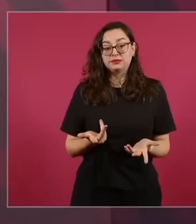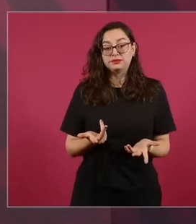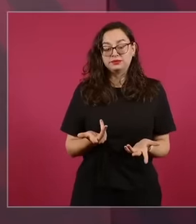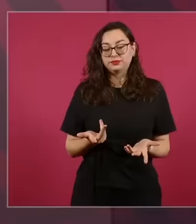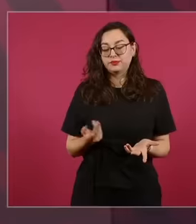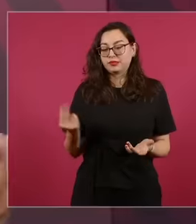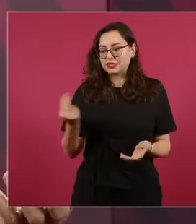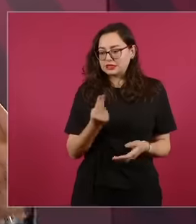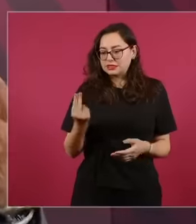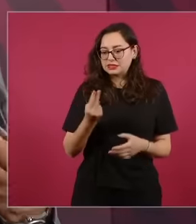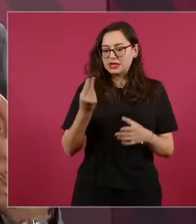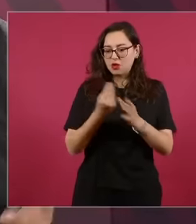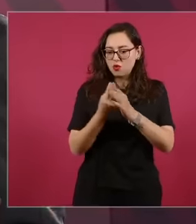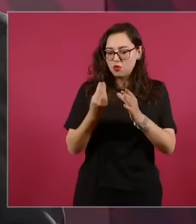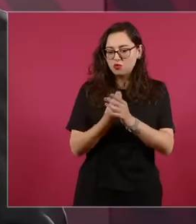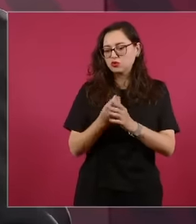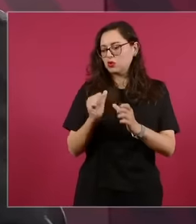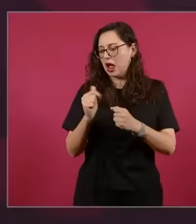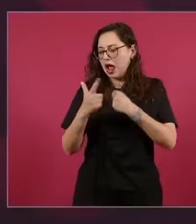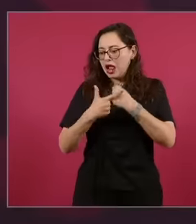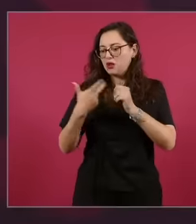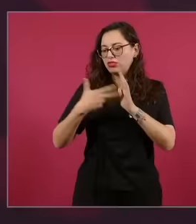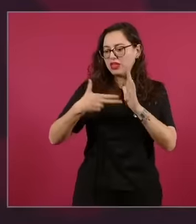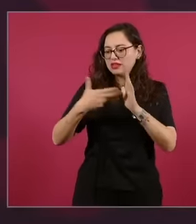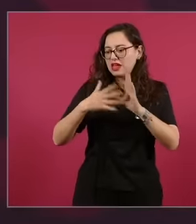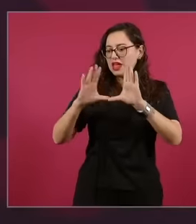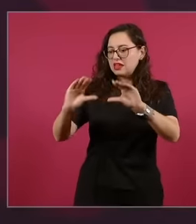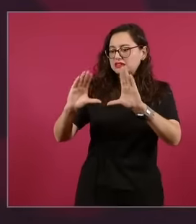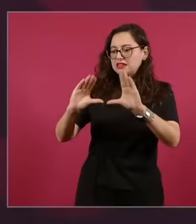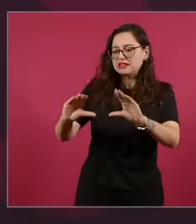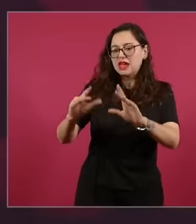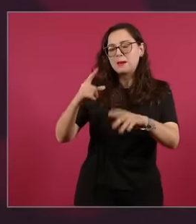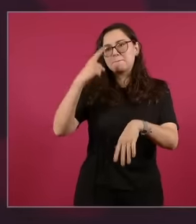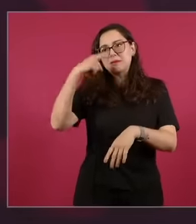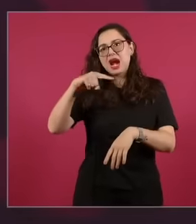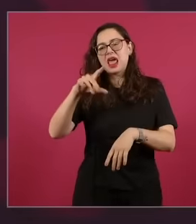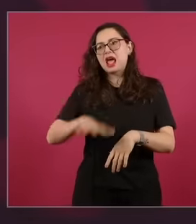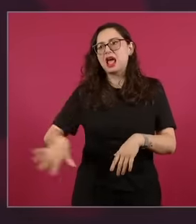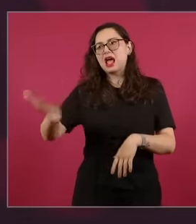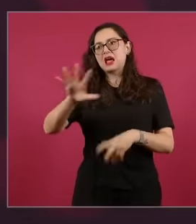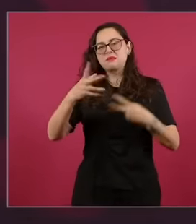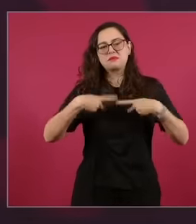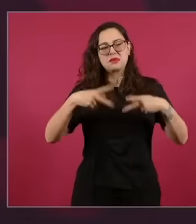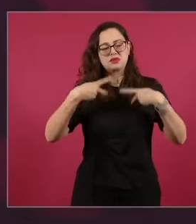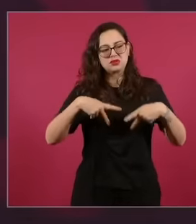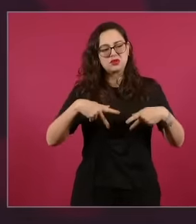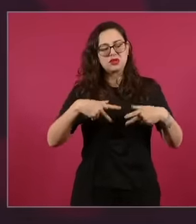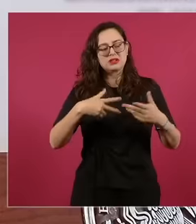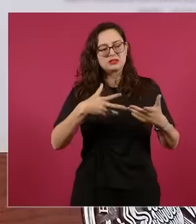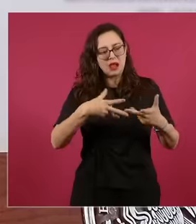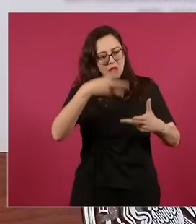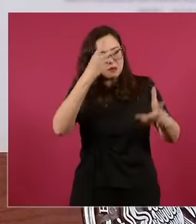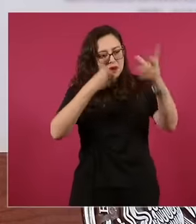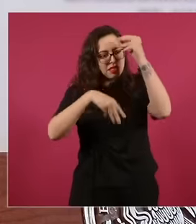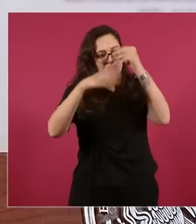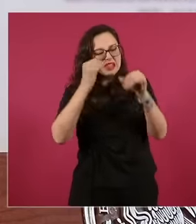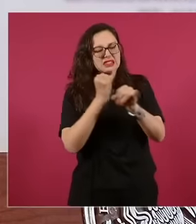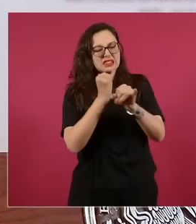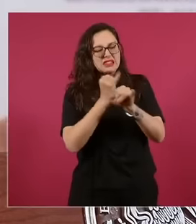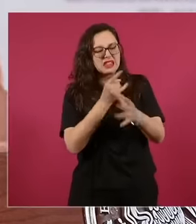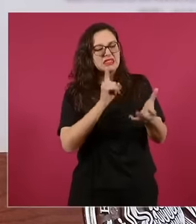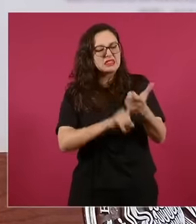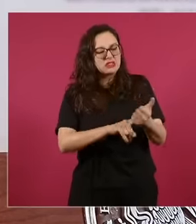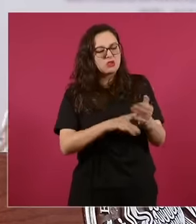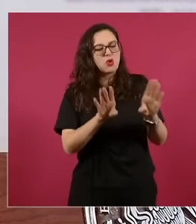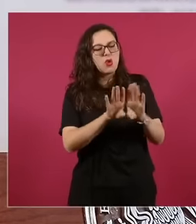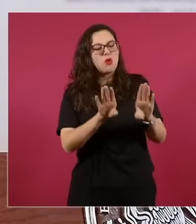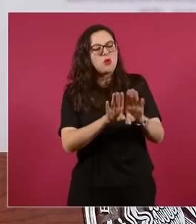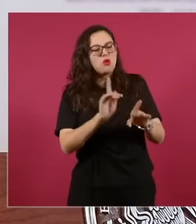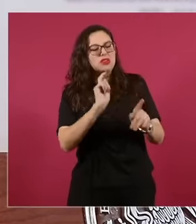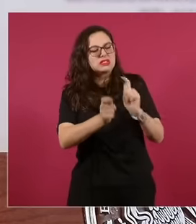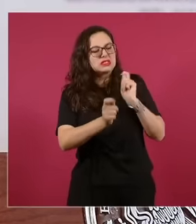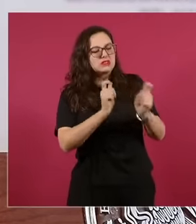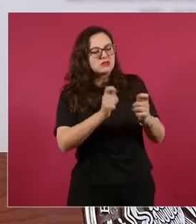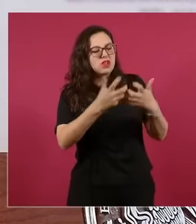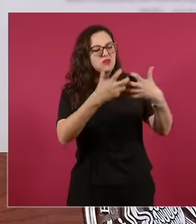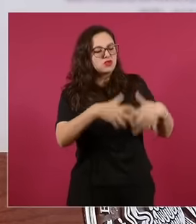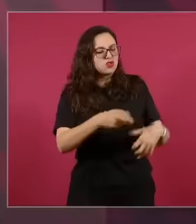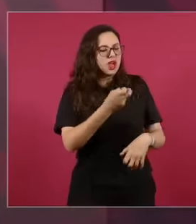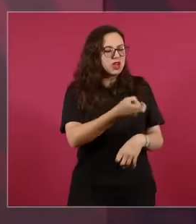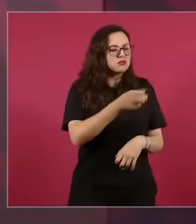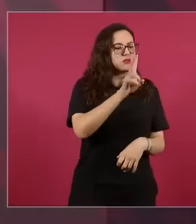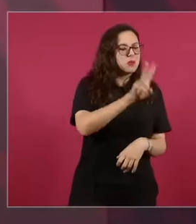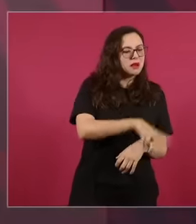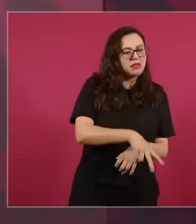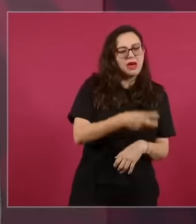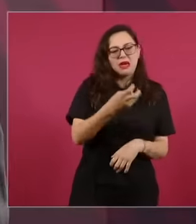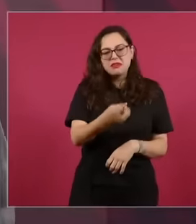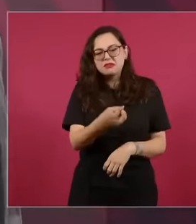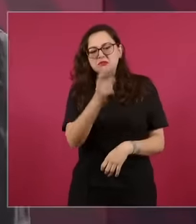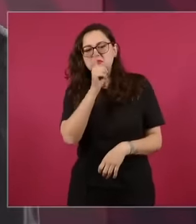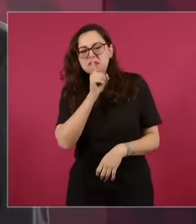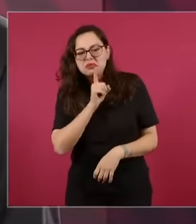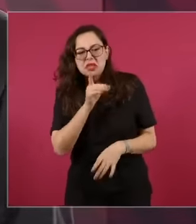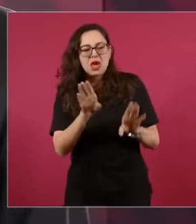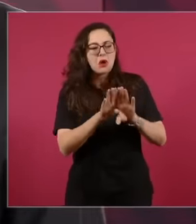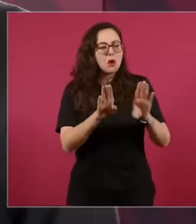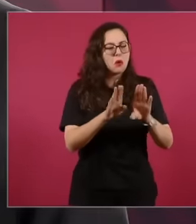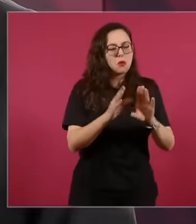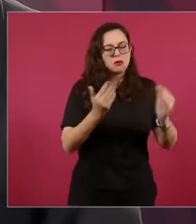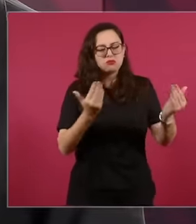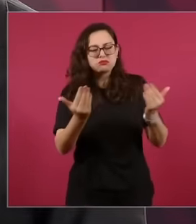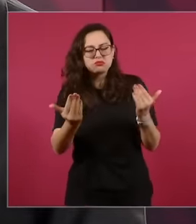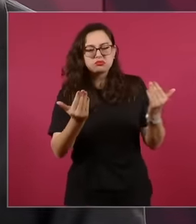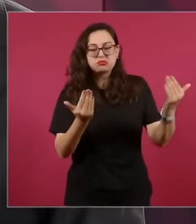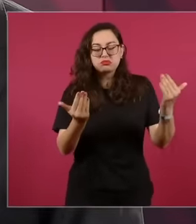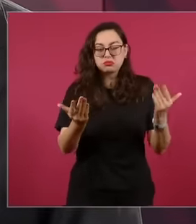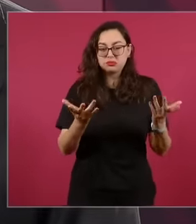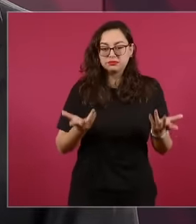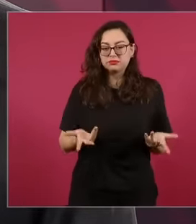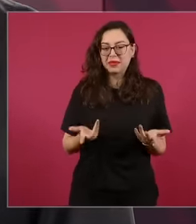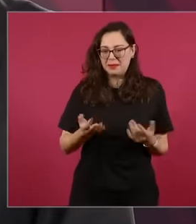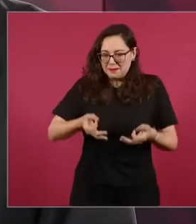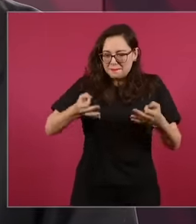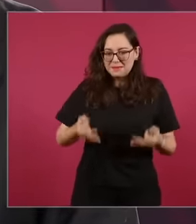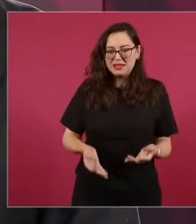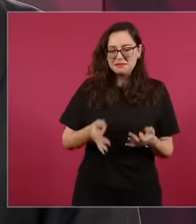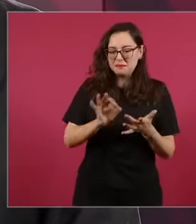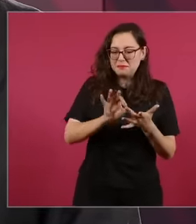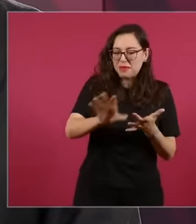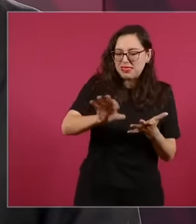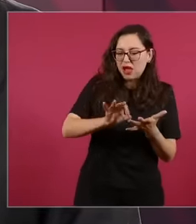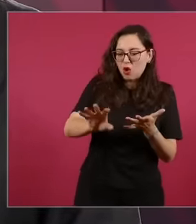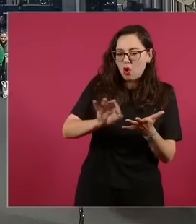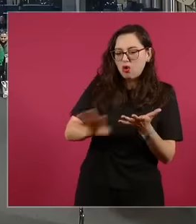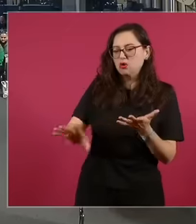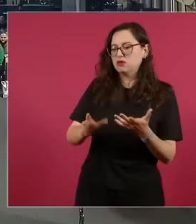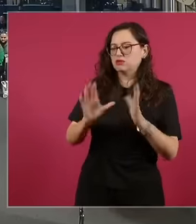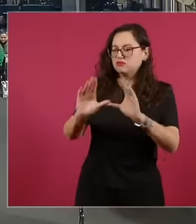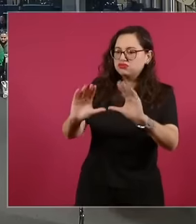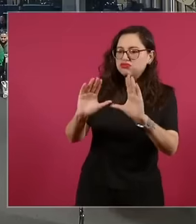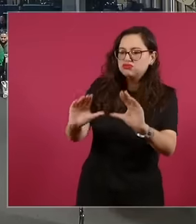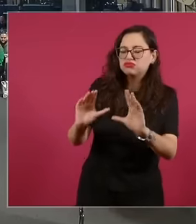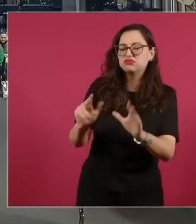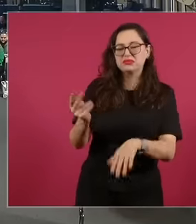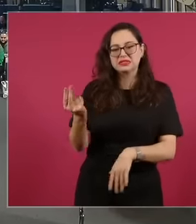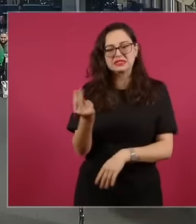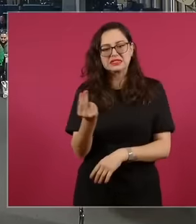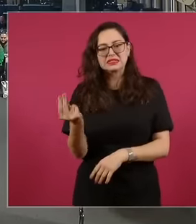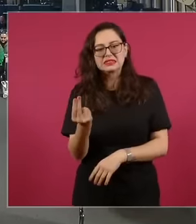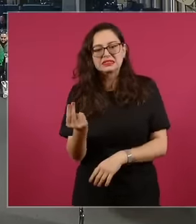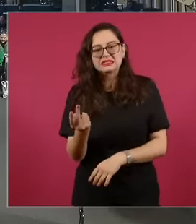but with good pedagogy to explain to people not experts but explain